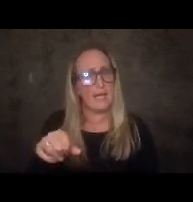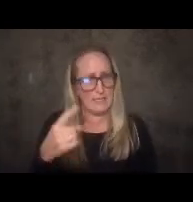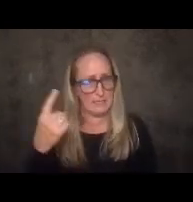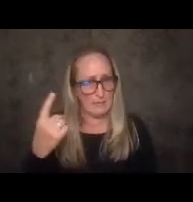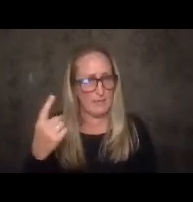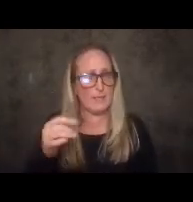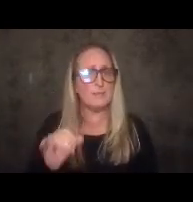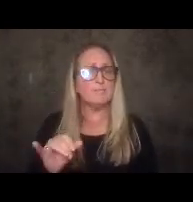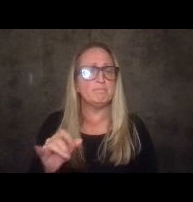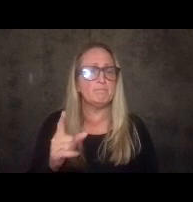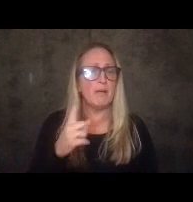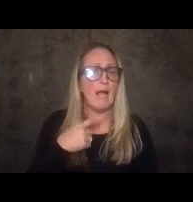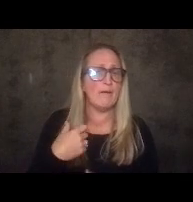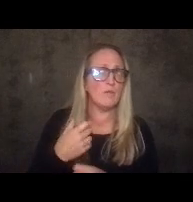maybe look into a bit more.